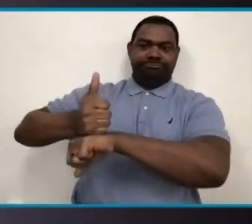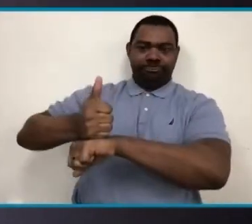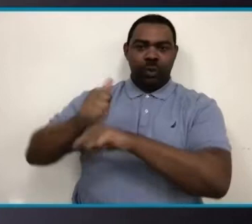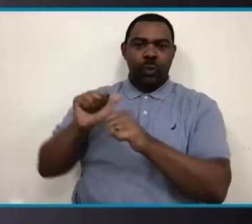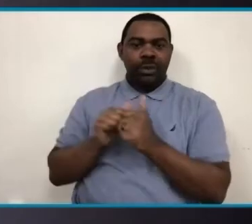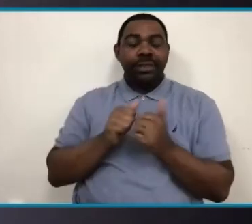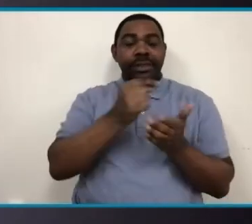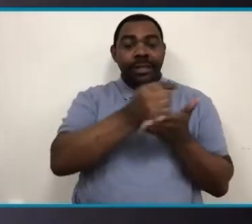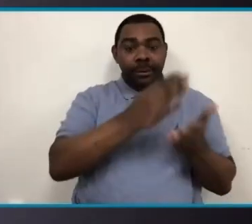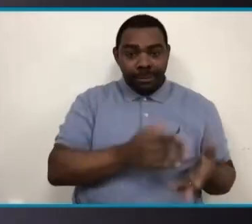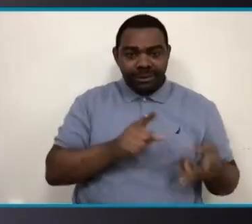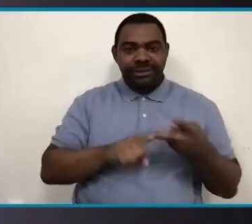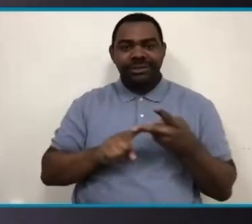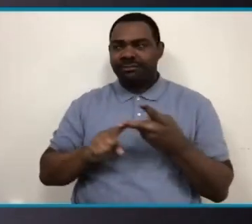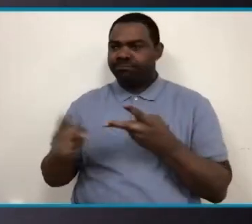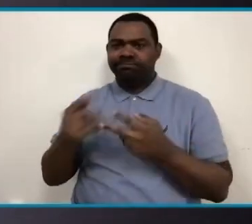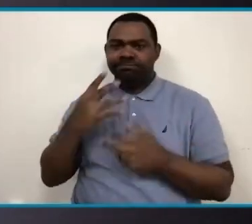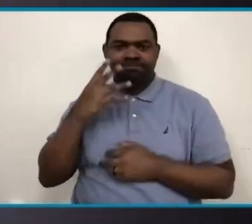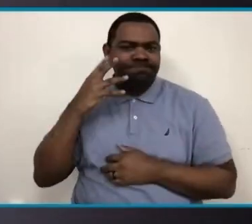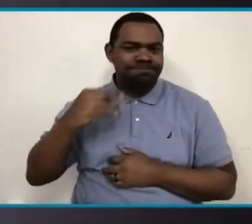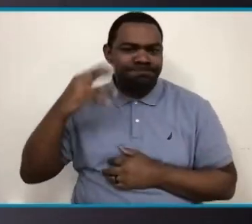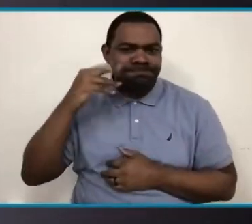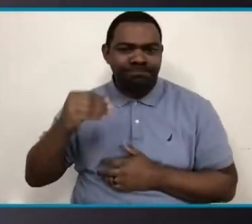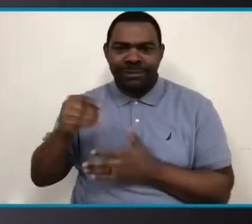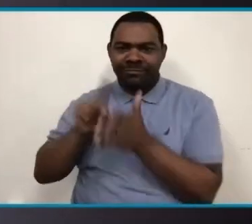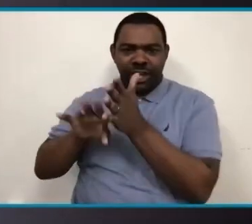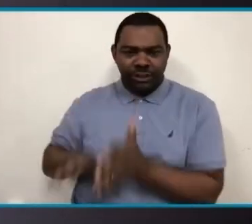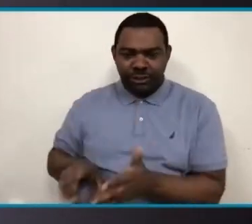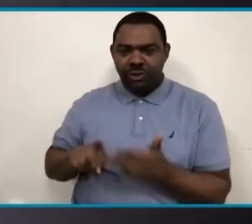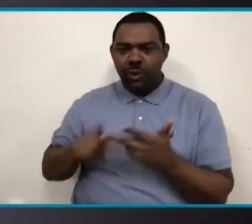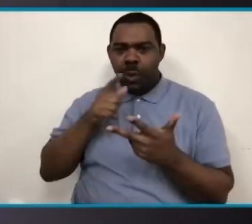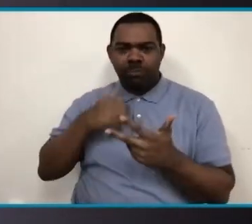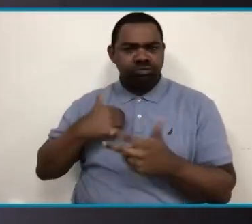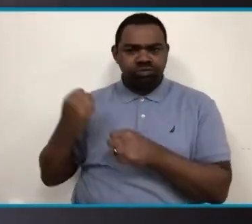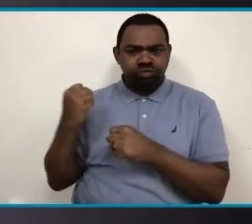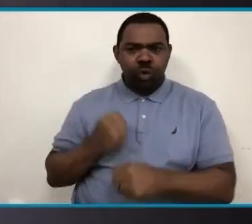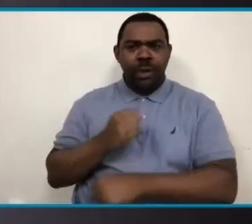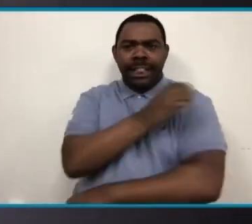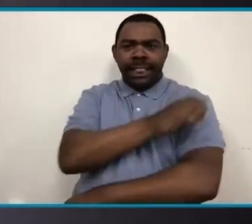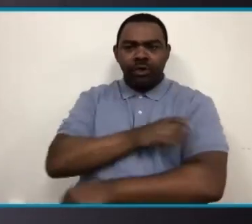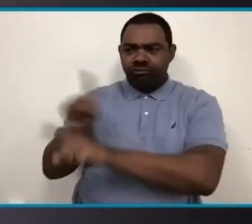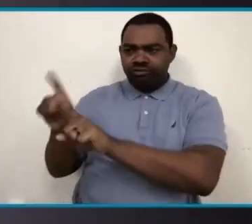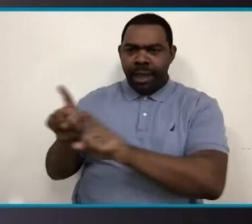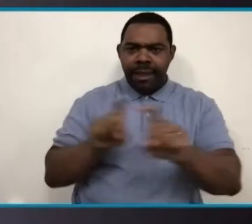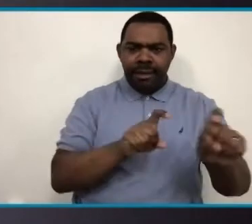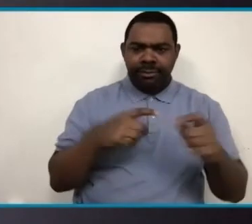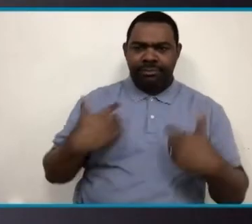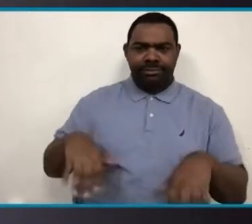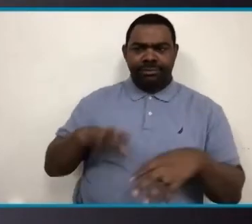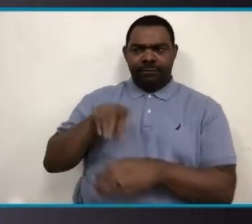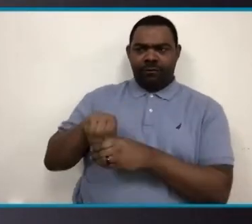with strong backgrounds and clinical trials and an interest in the research areas that